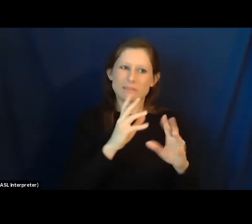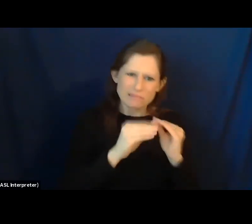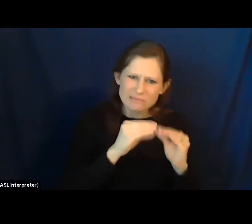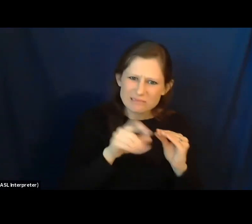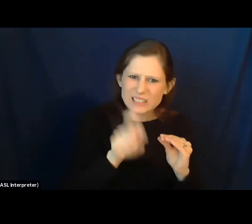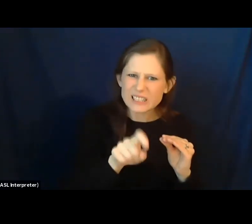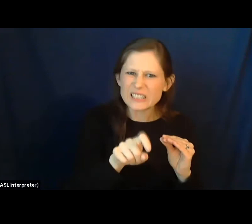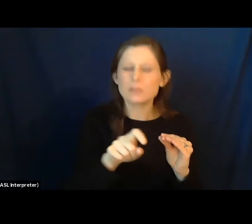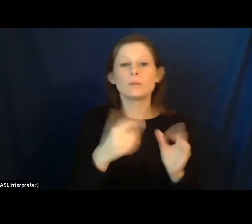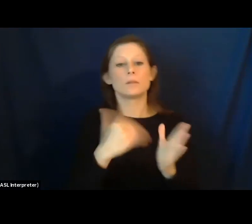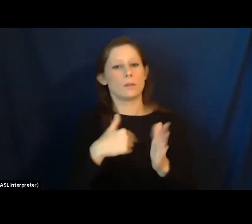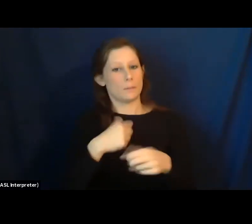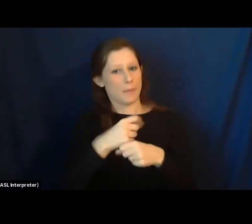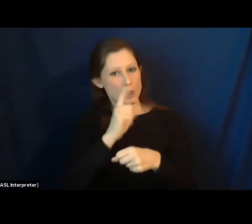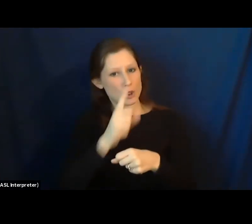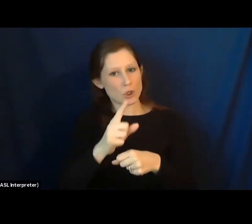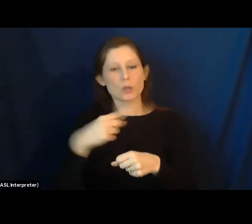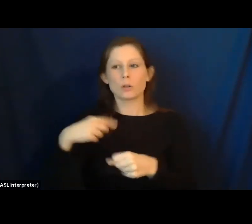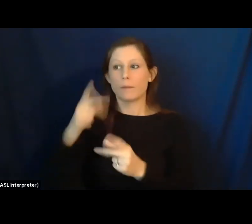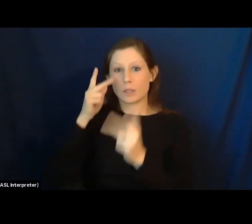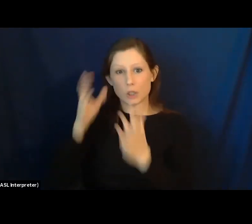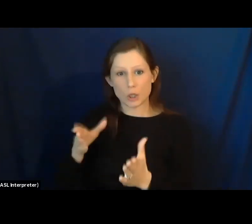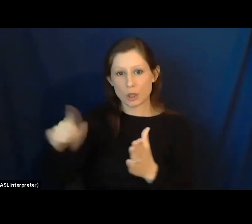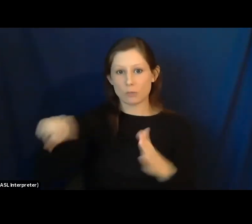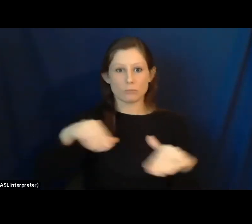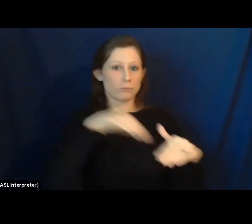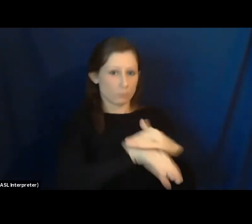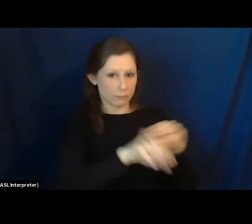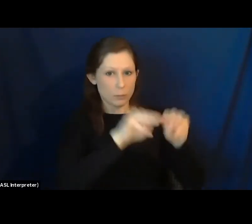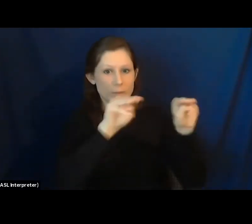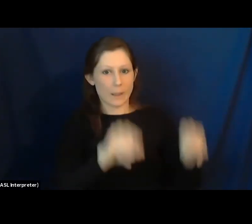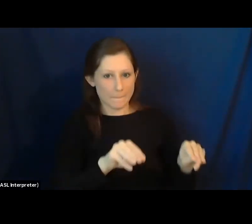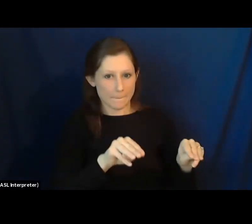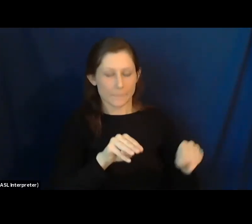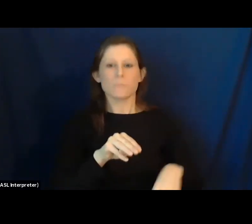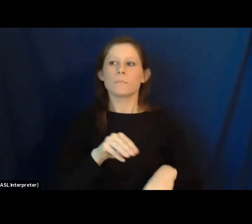that when we do have visitors that came into the museum that again needed those specific